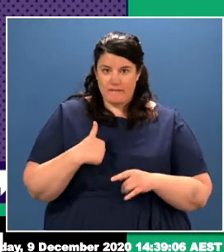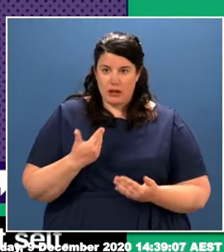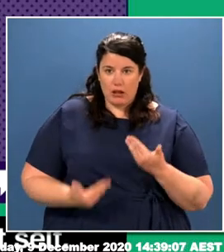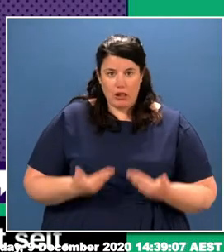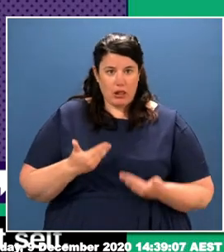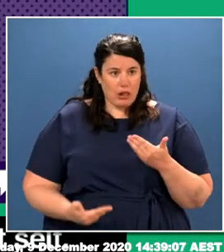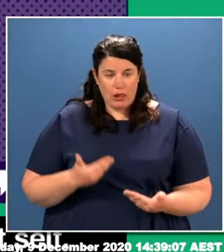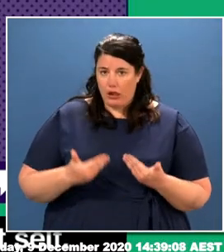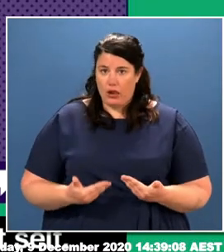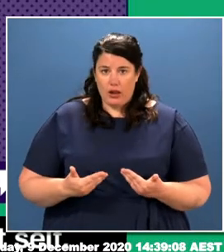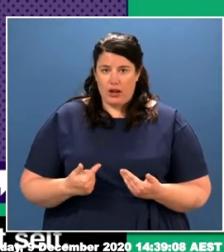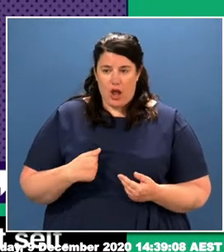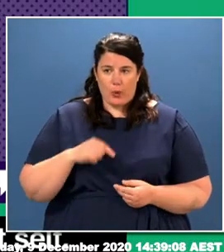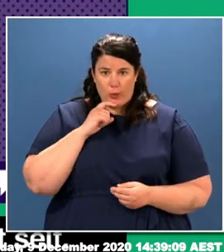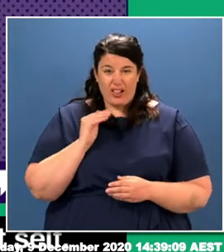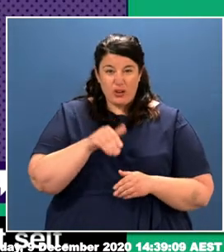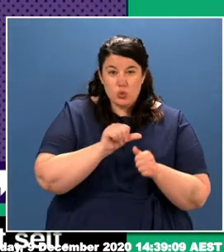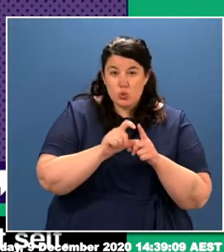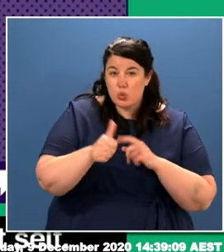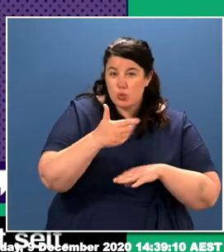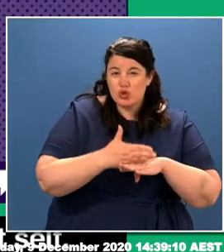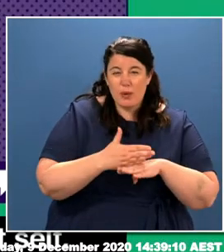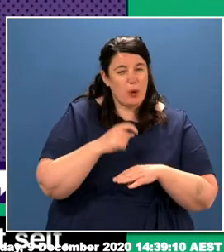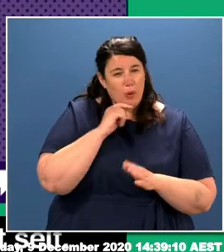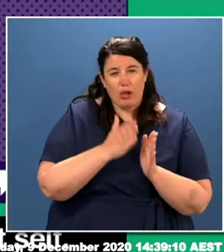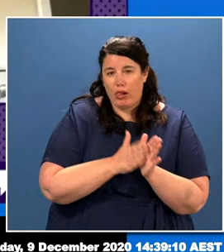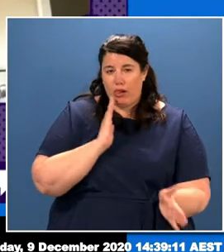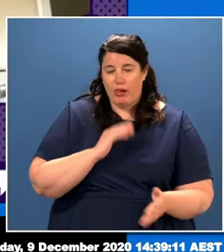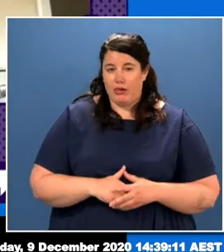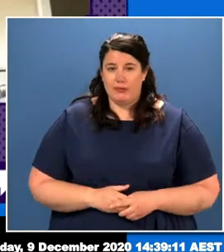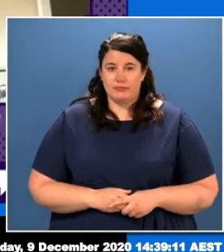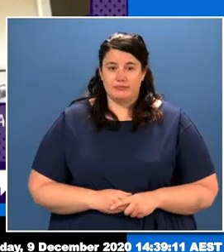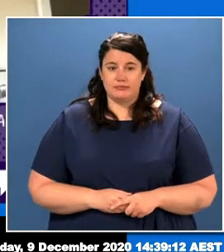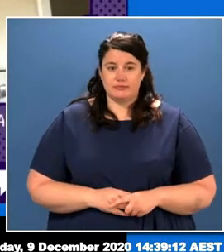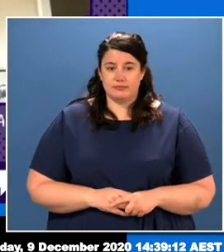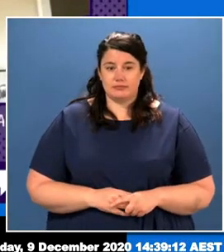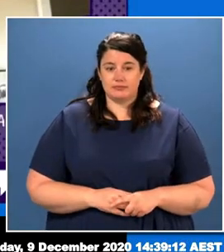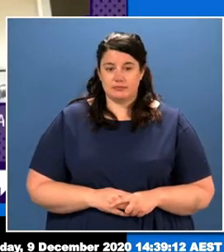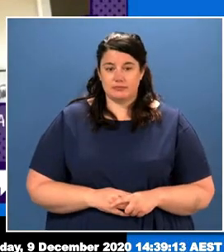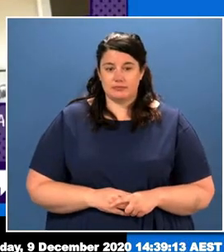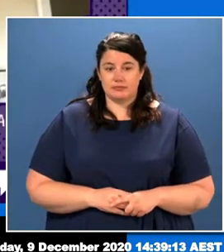Your whole self is your best self. We would be able to fit in well